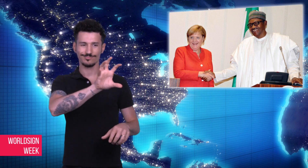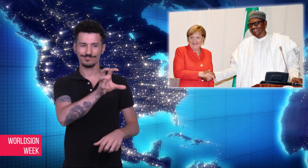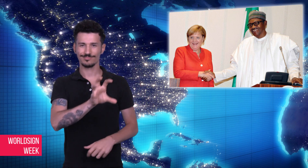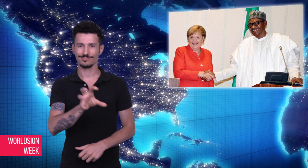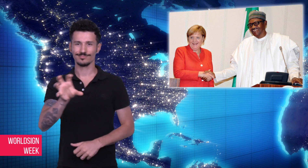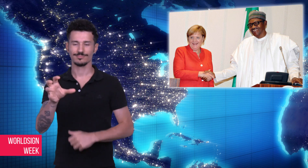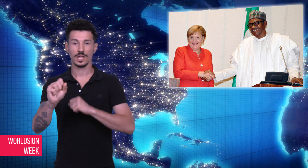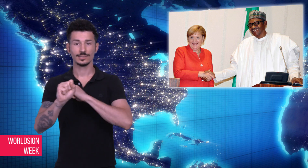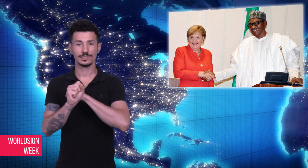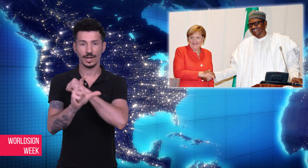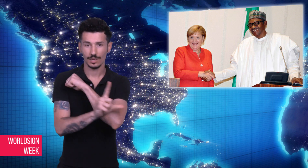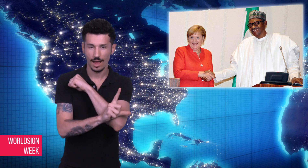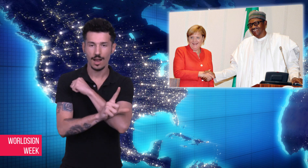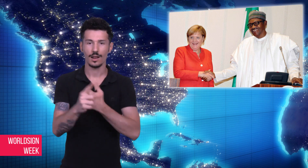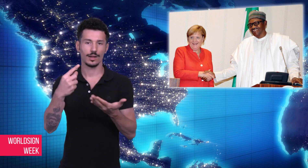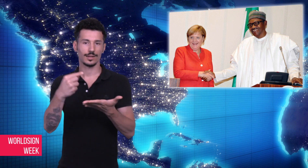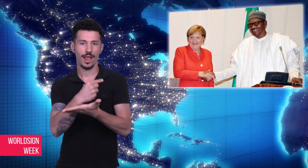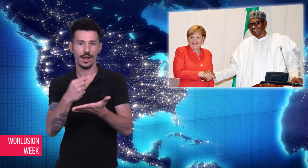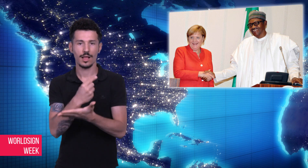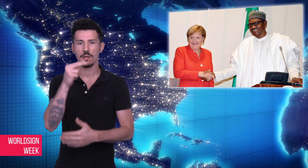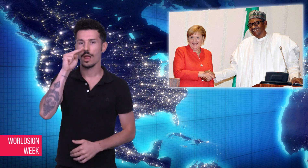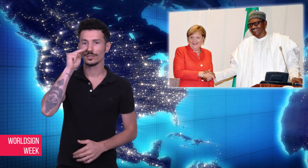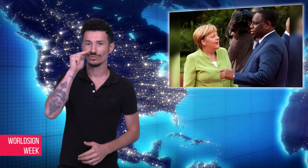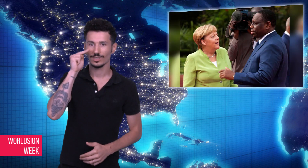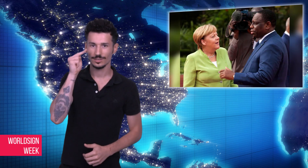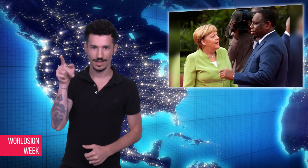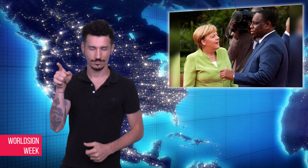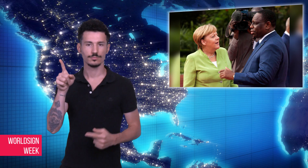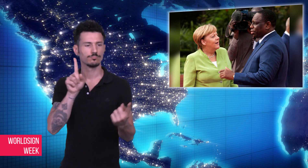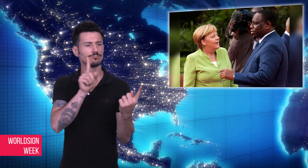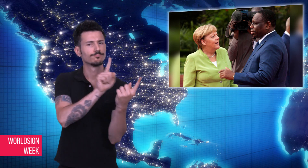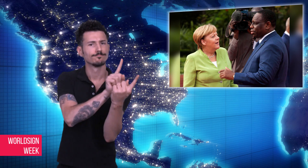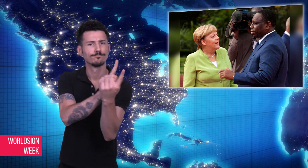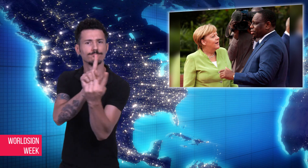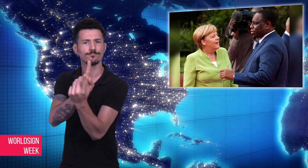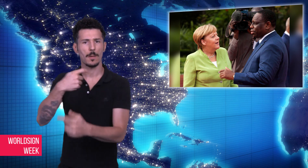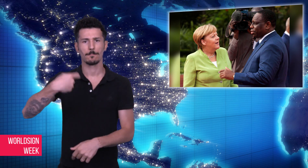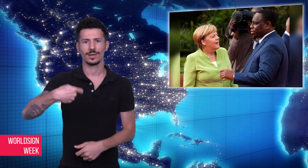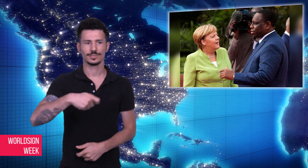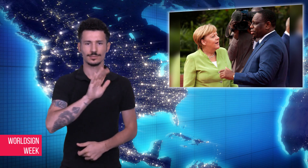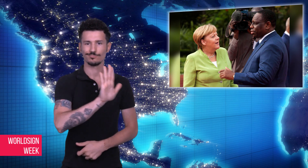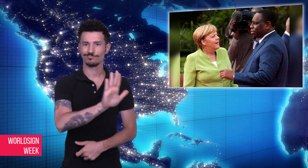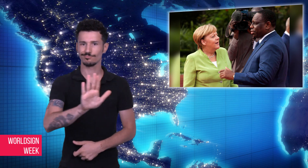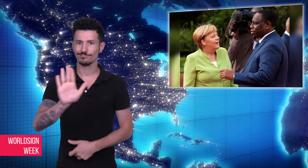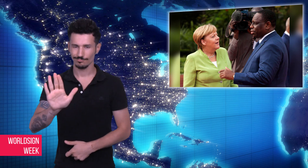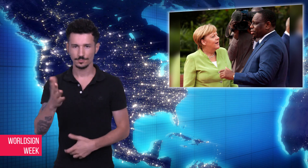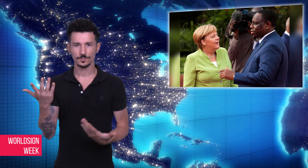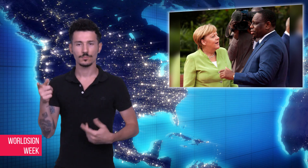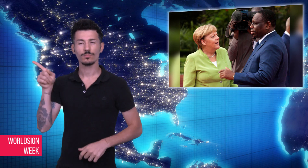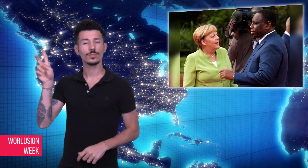Wednesday on a three-nation tour to meet with presidents of Senegal,